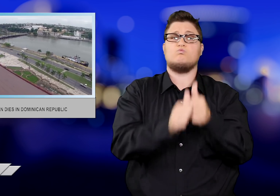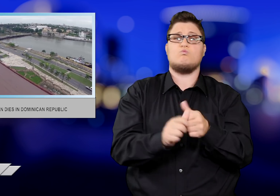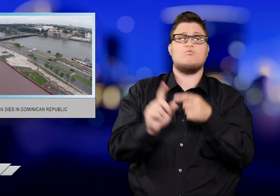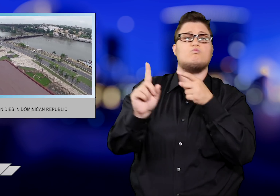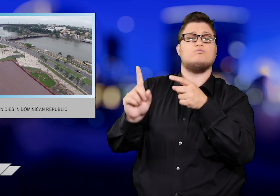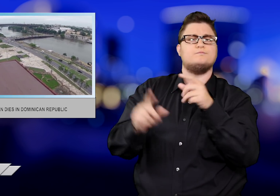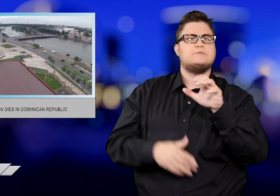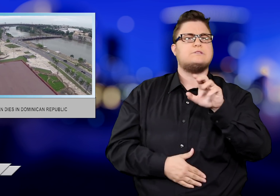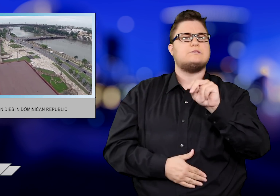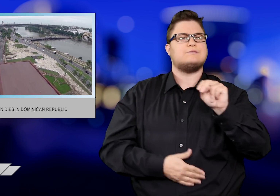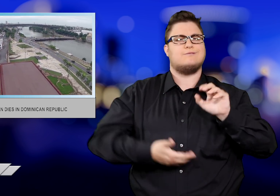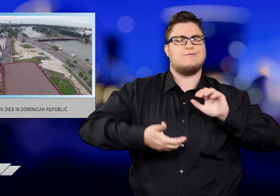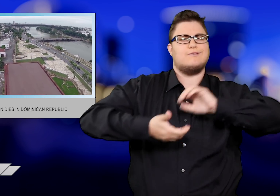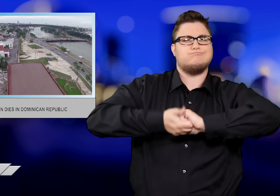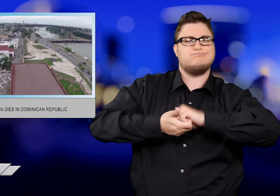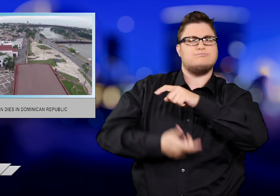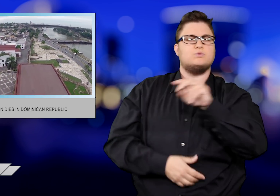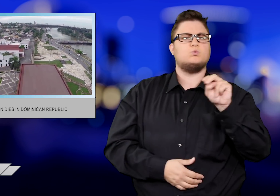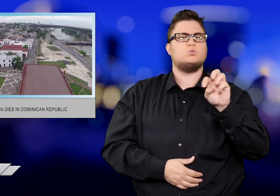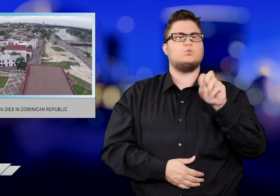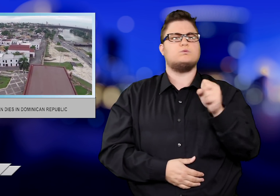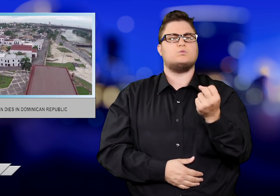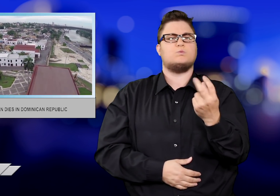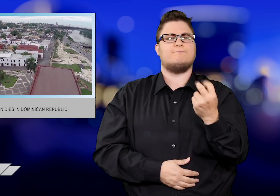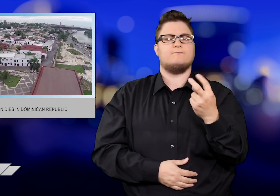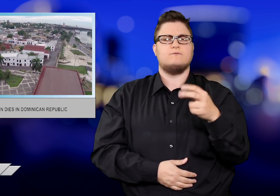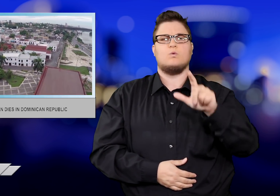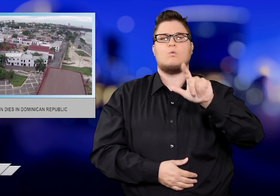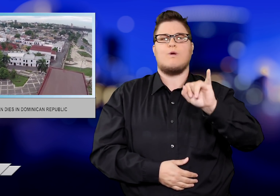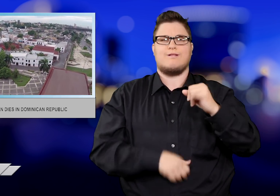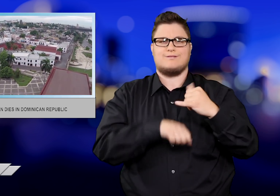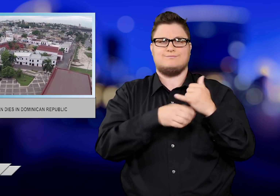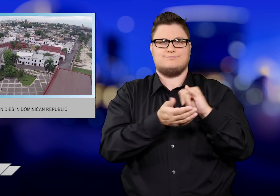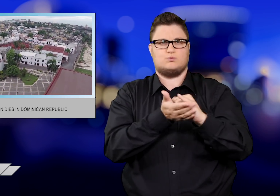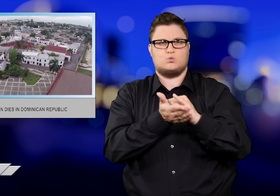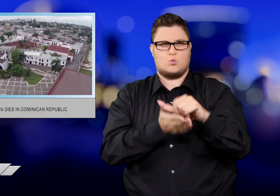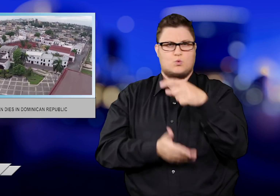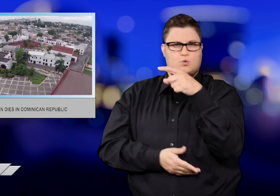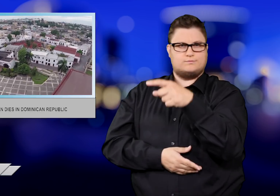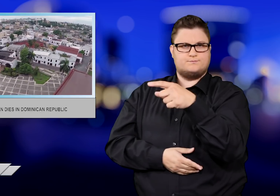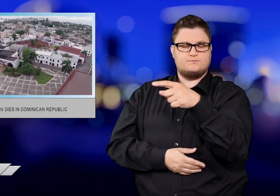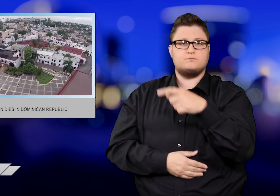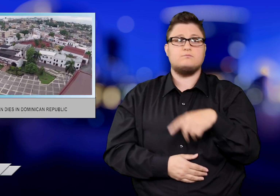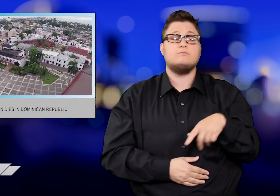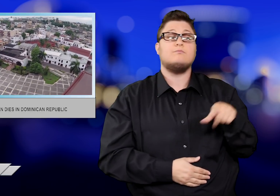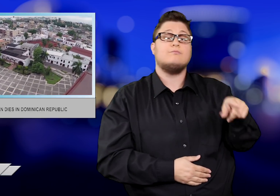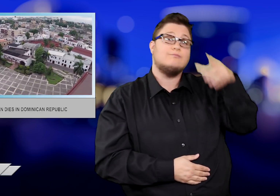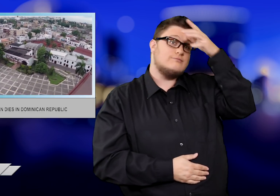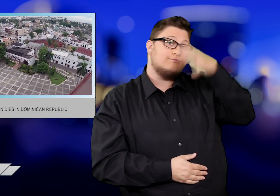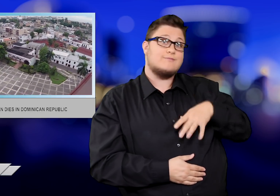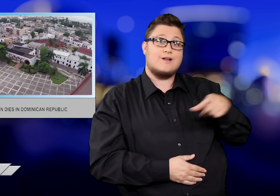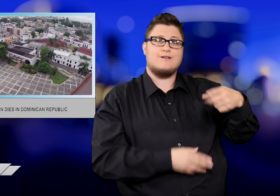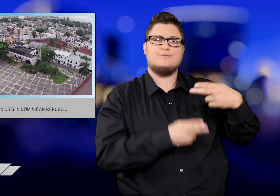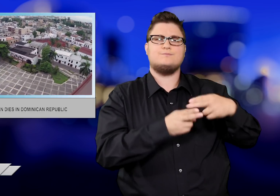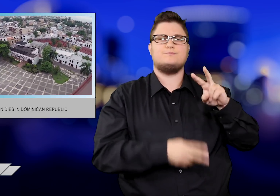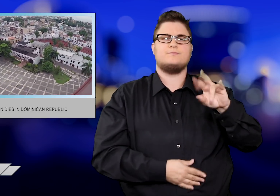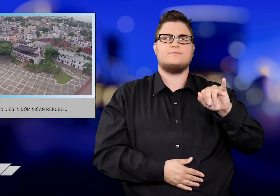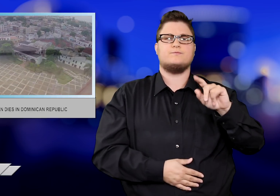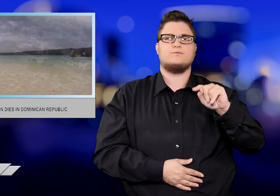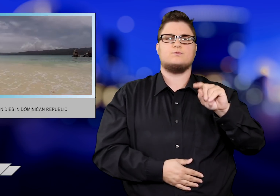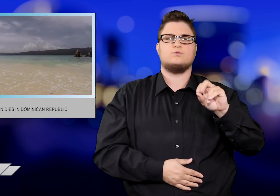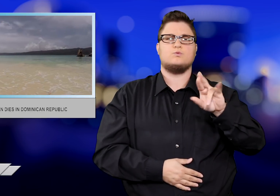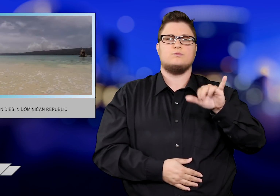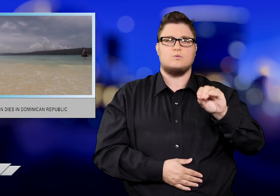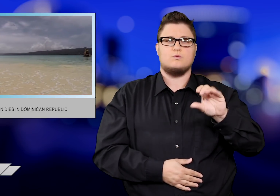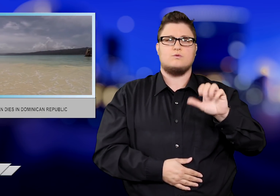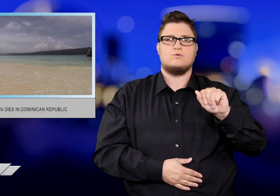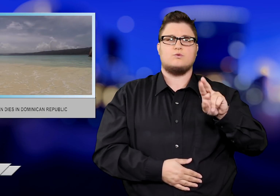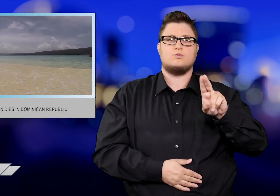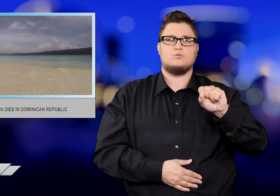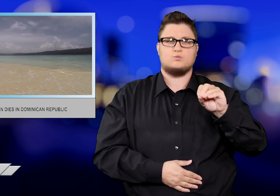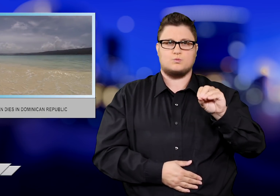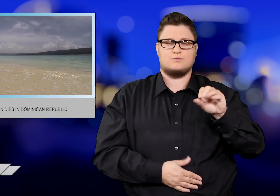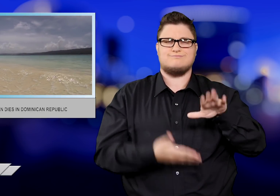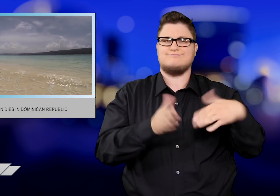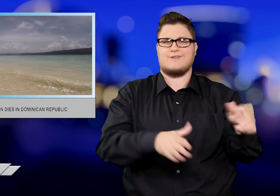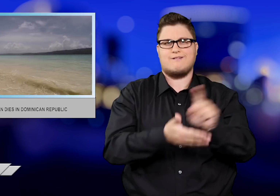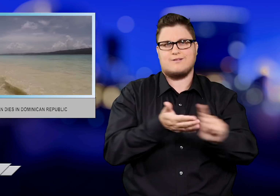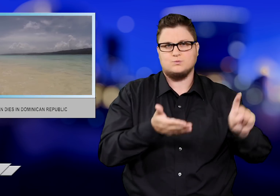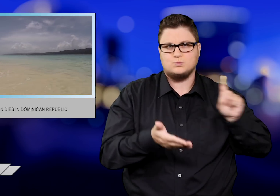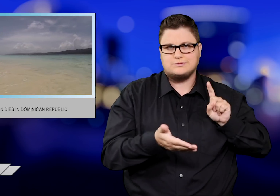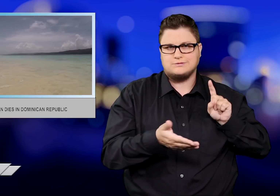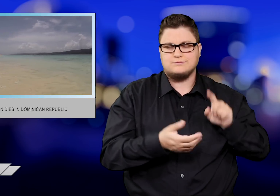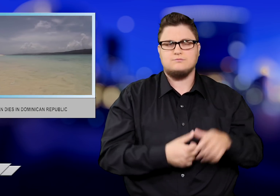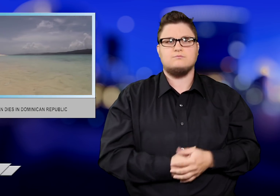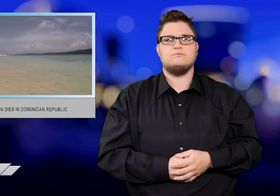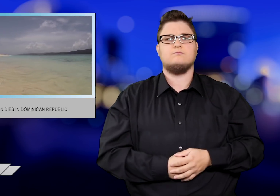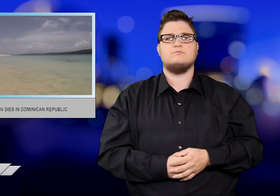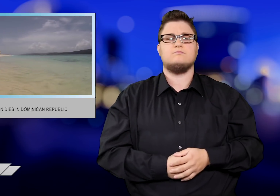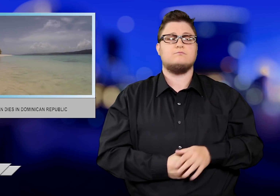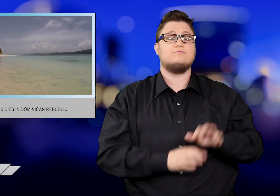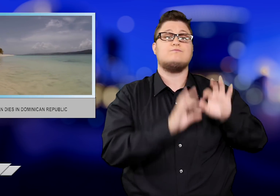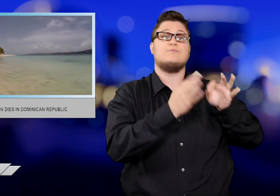Vittorio Caruso of New York died last week according to CNN affiliate News 12 Long Island.